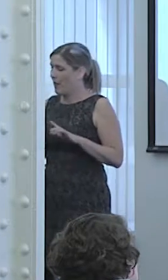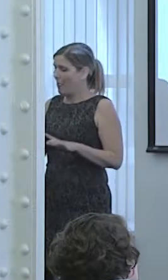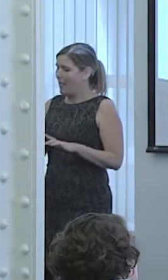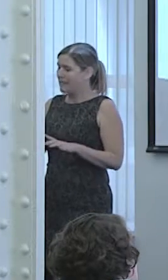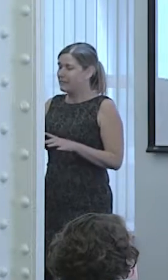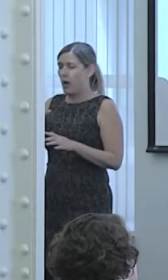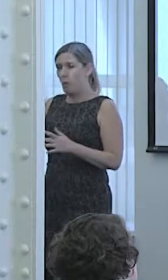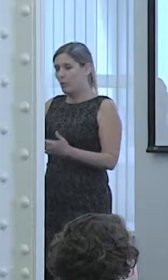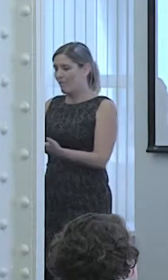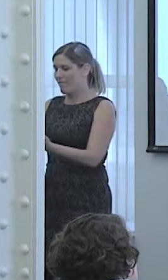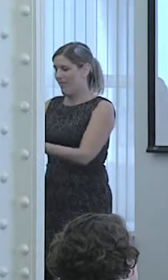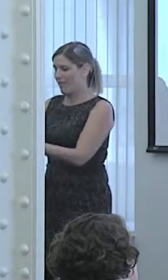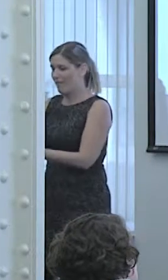you're not a burden.